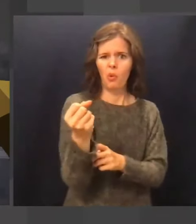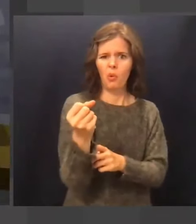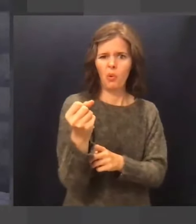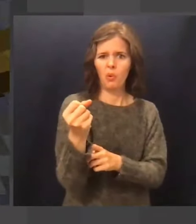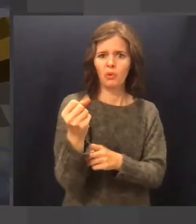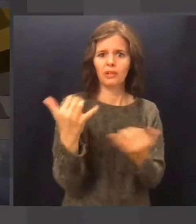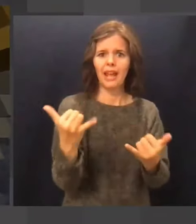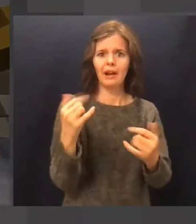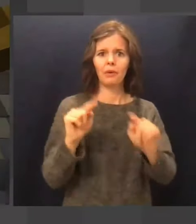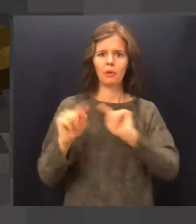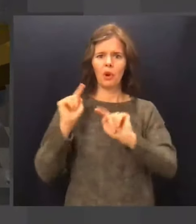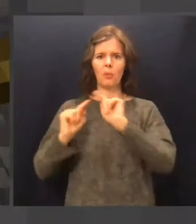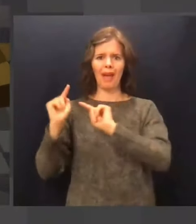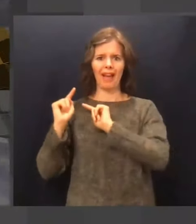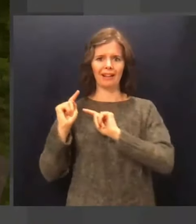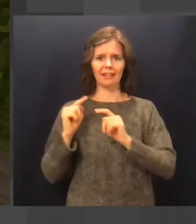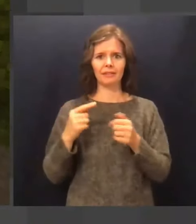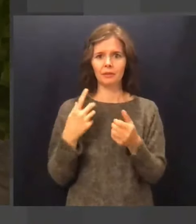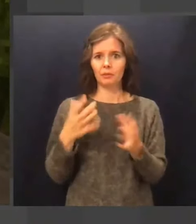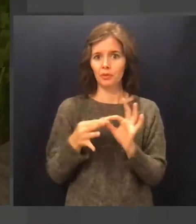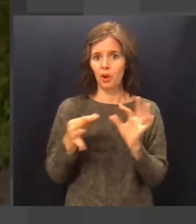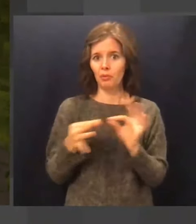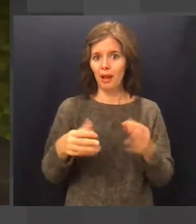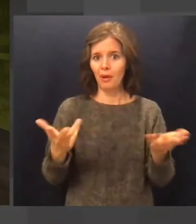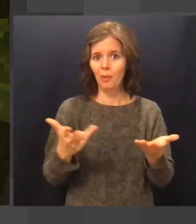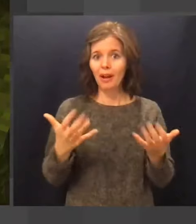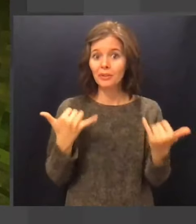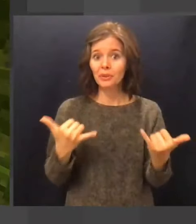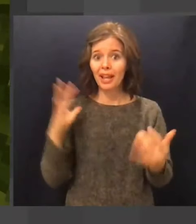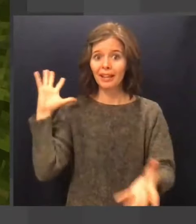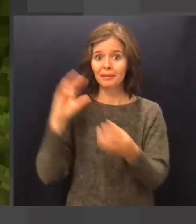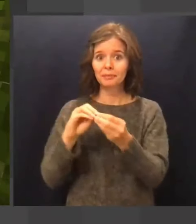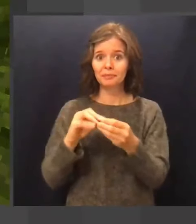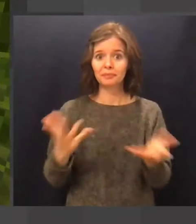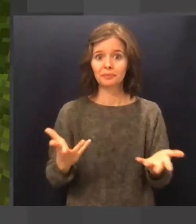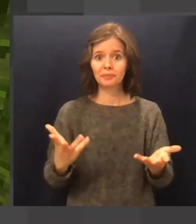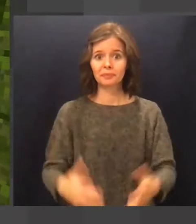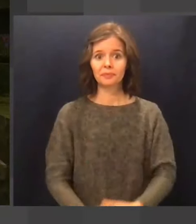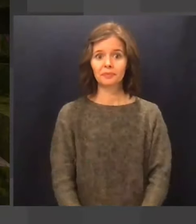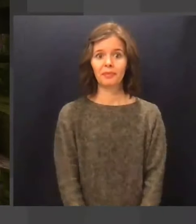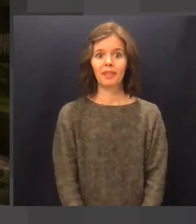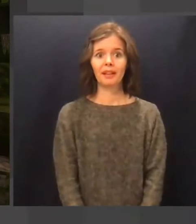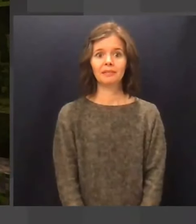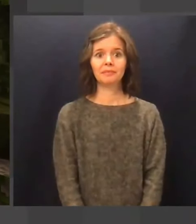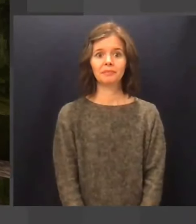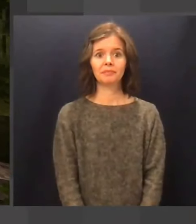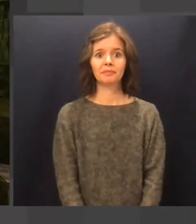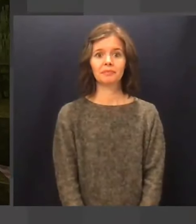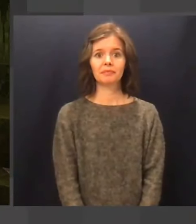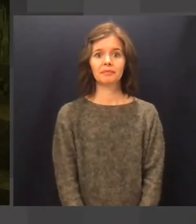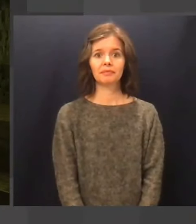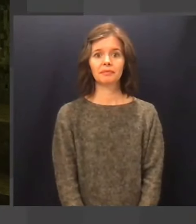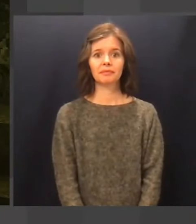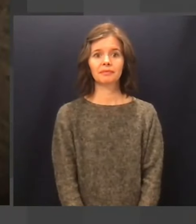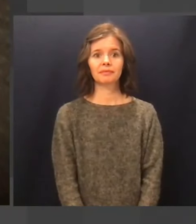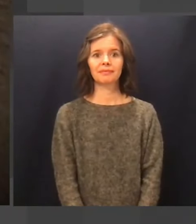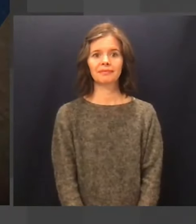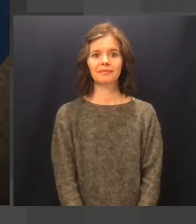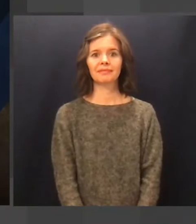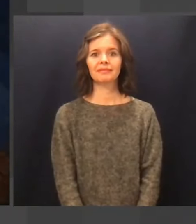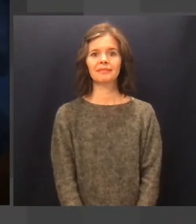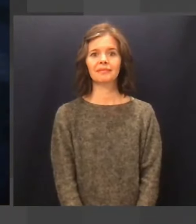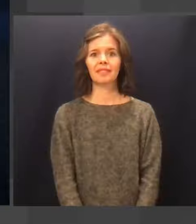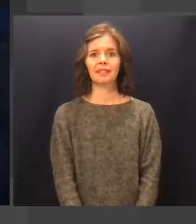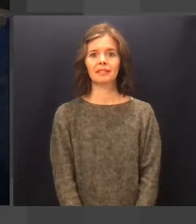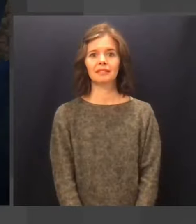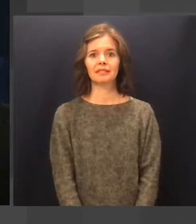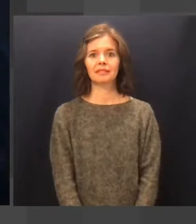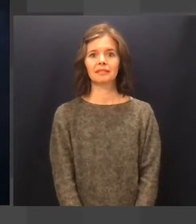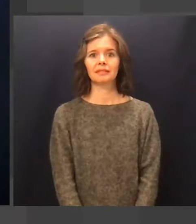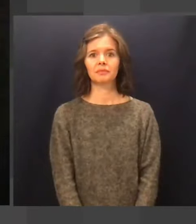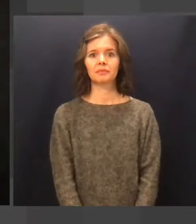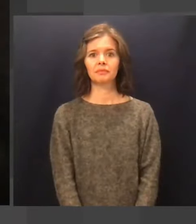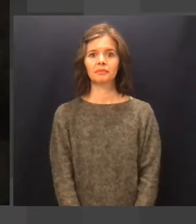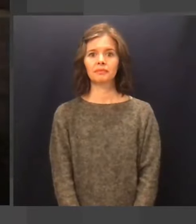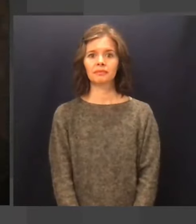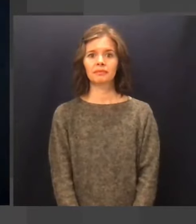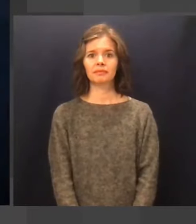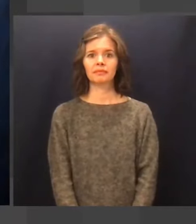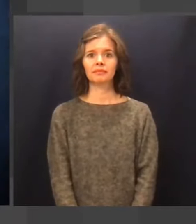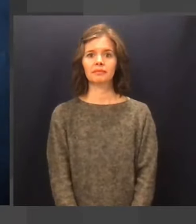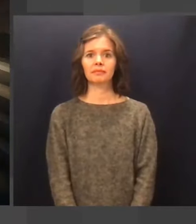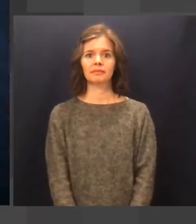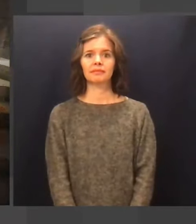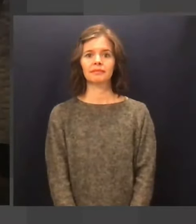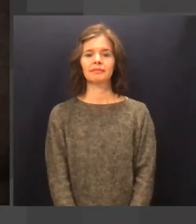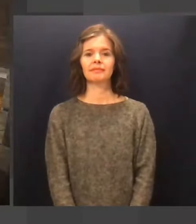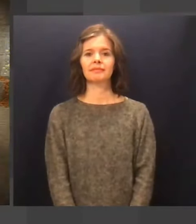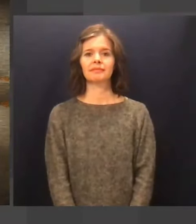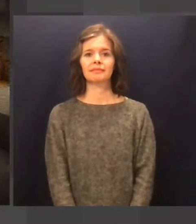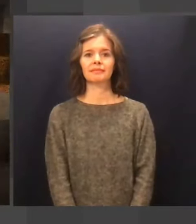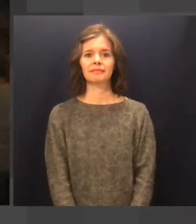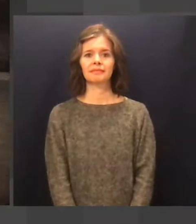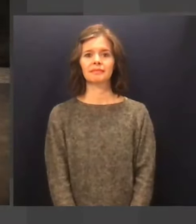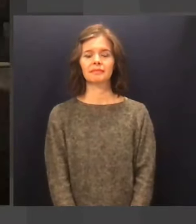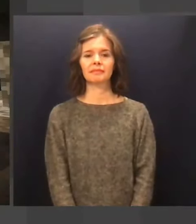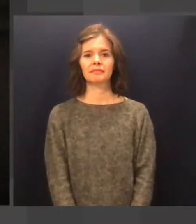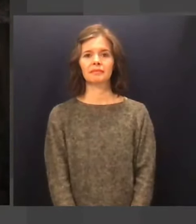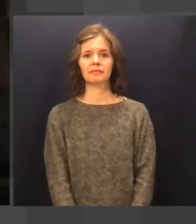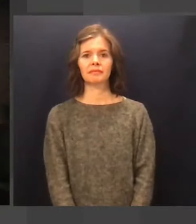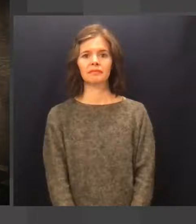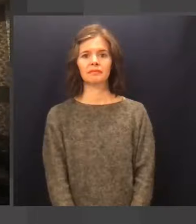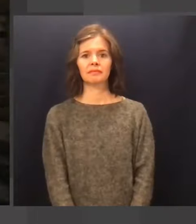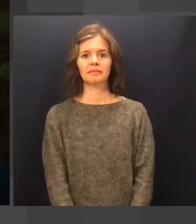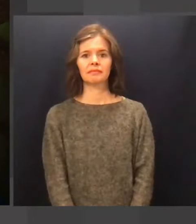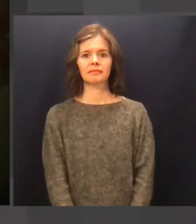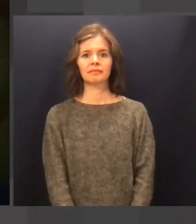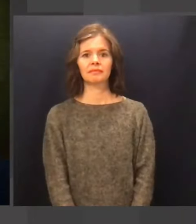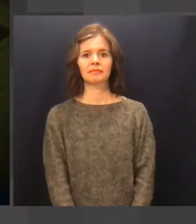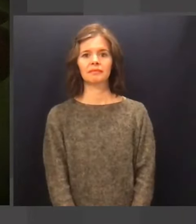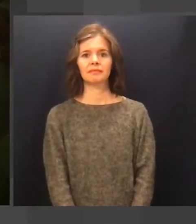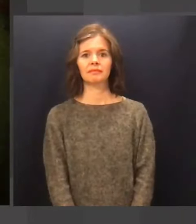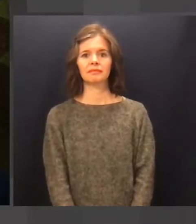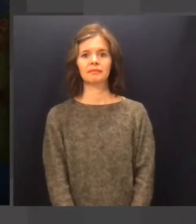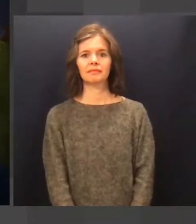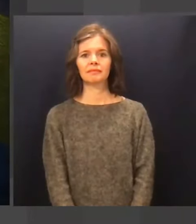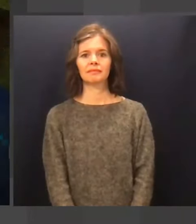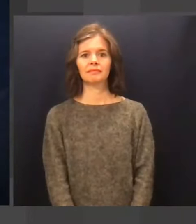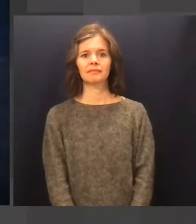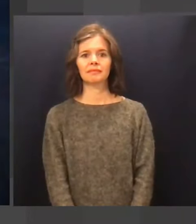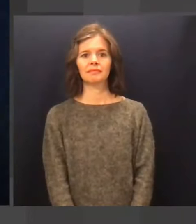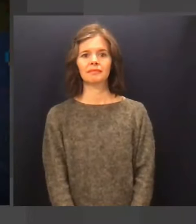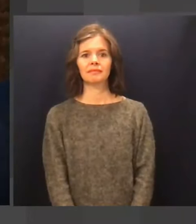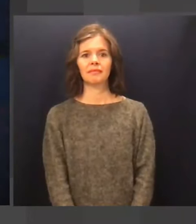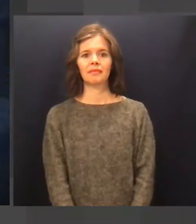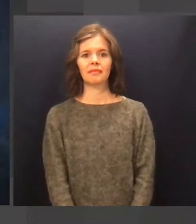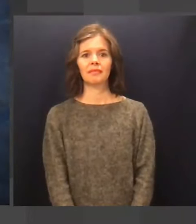EXCITING THINGS WE'VE TALKED